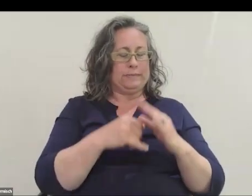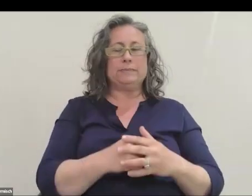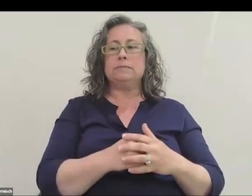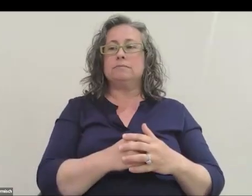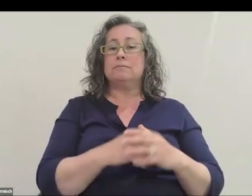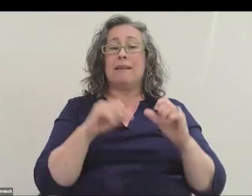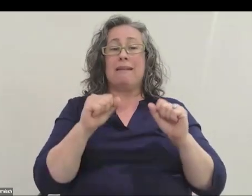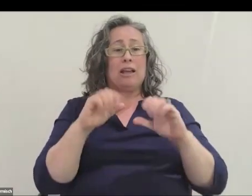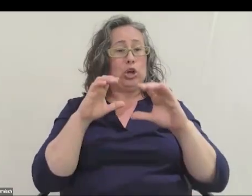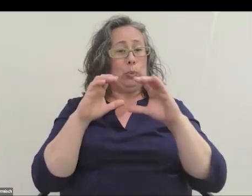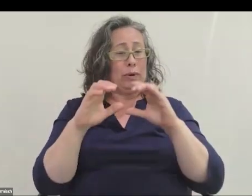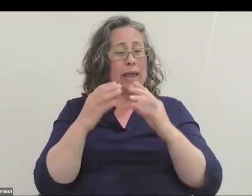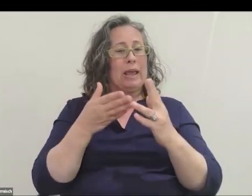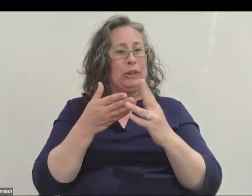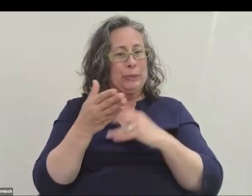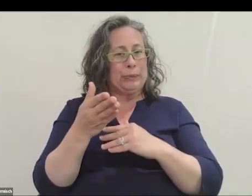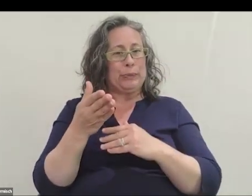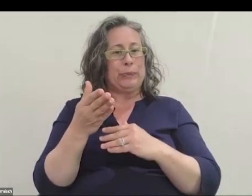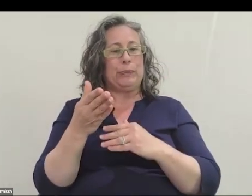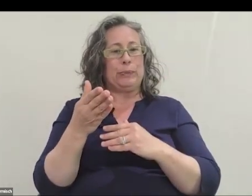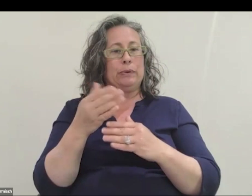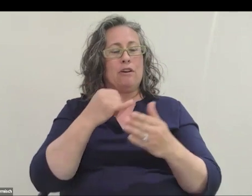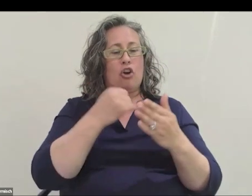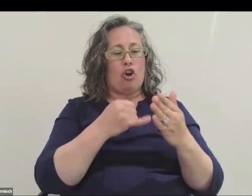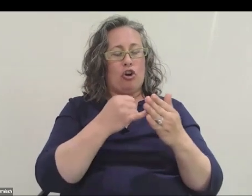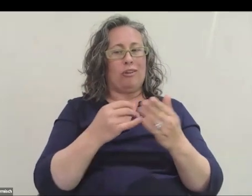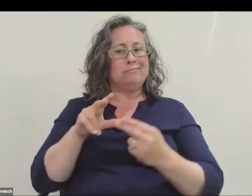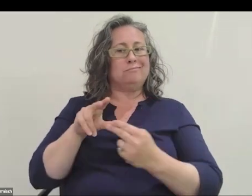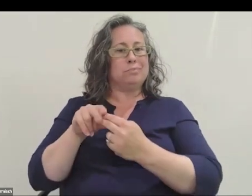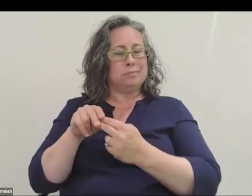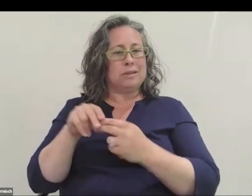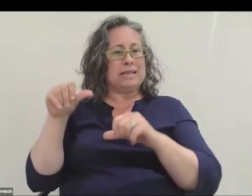or you can communicate through art